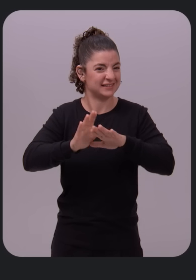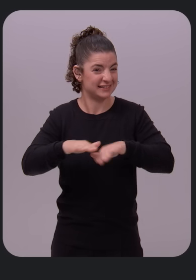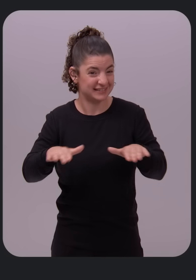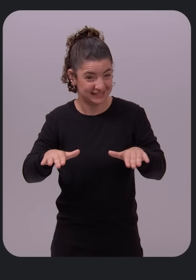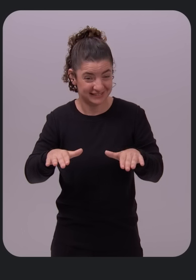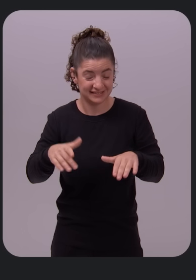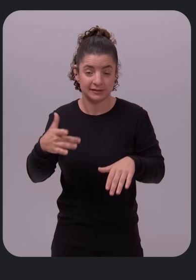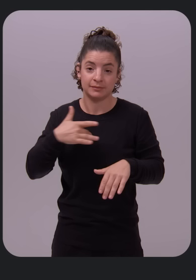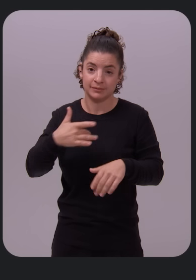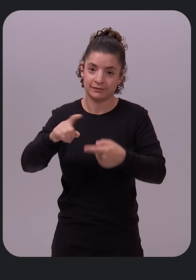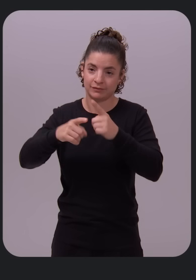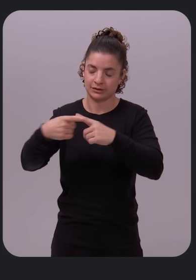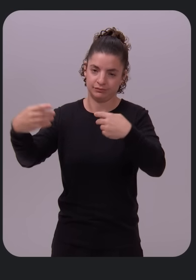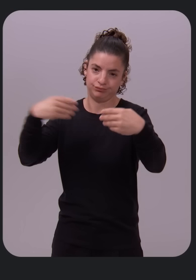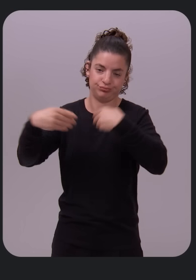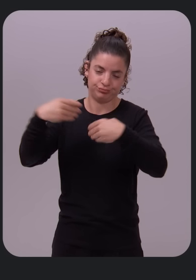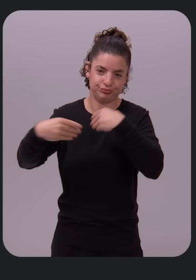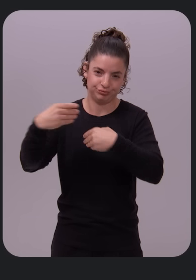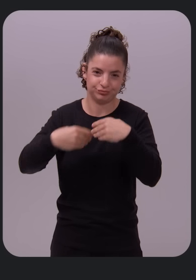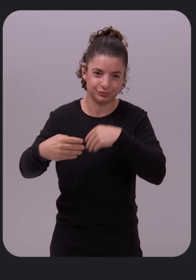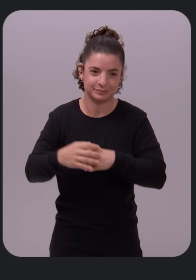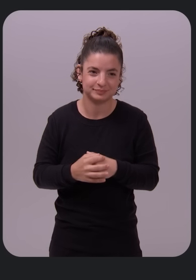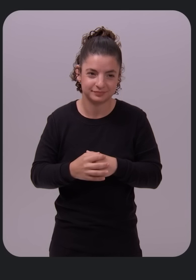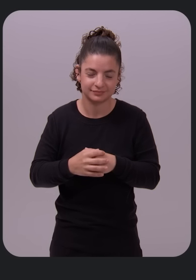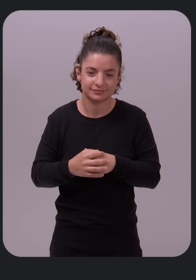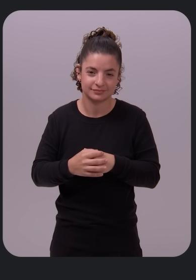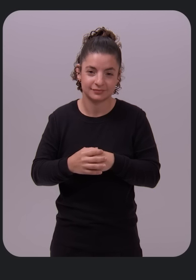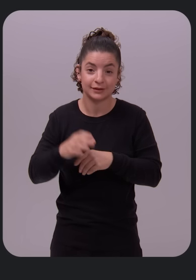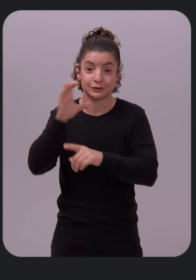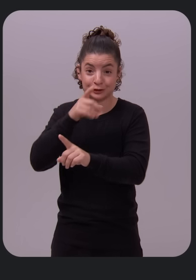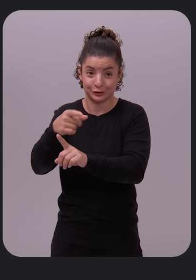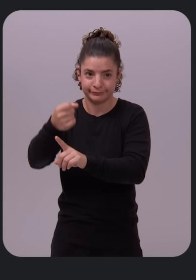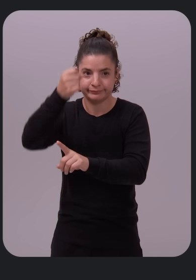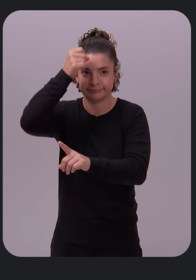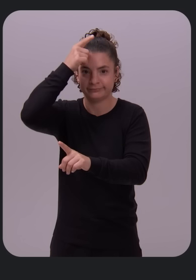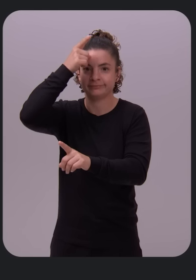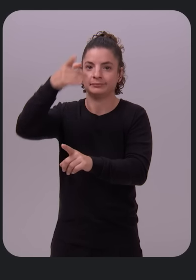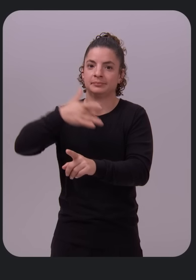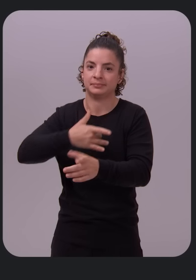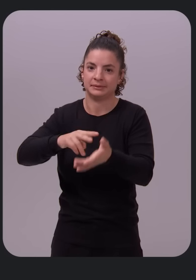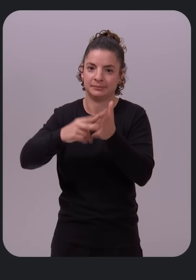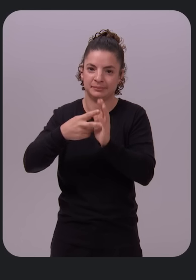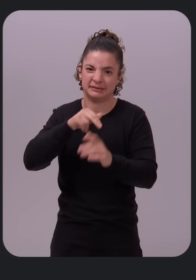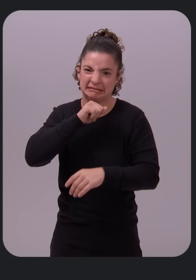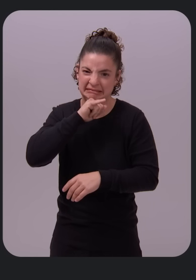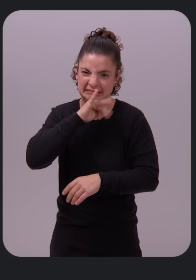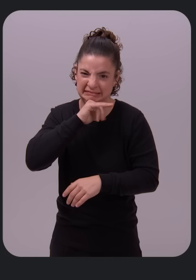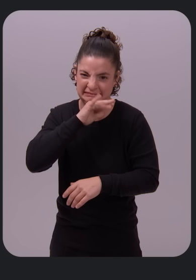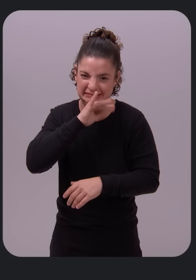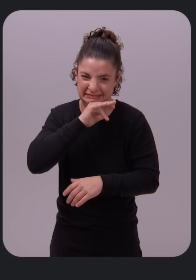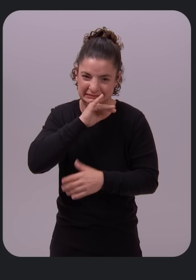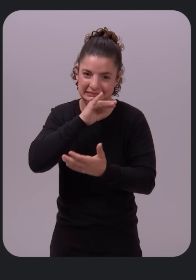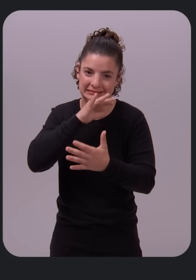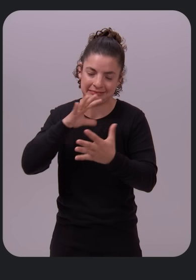and they like to have friends over. Search understands this involves plenty of messes.